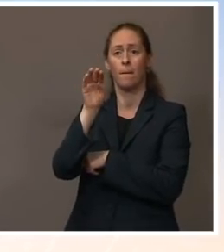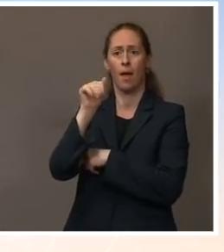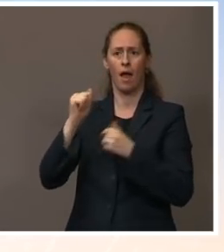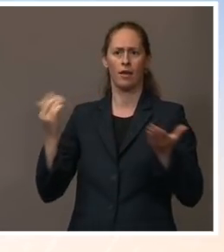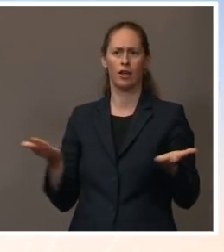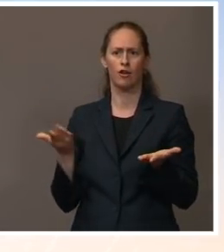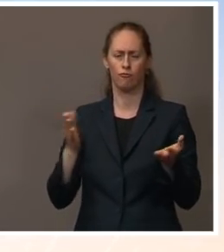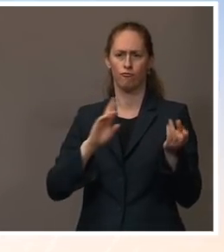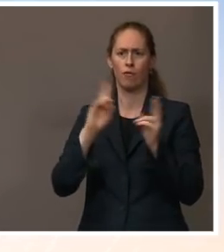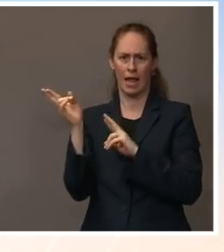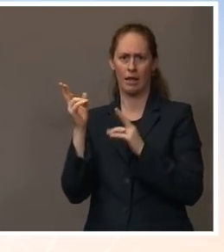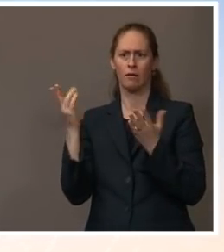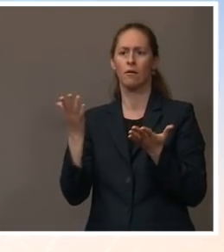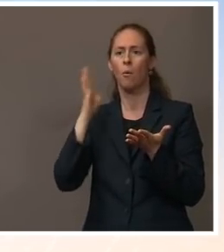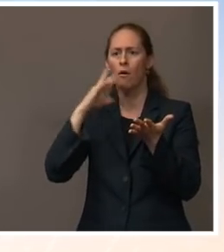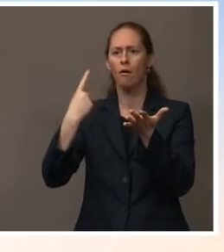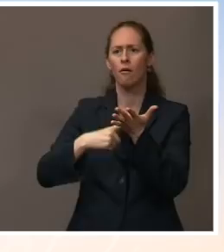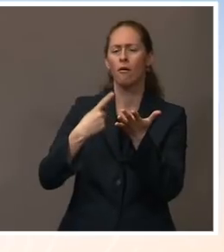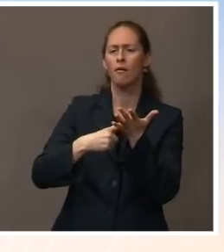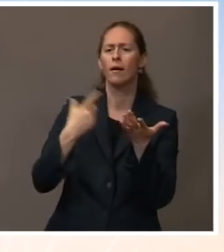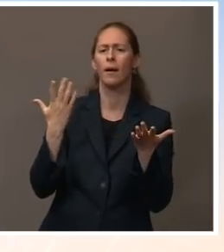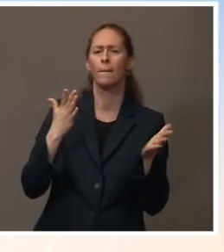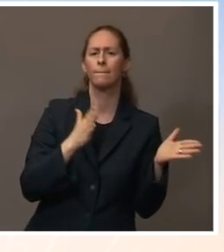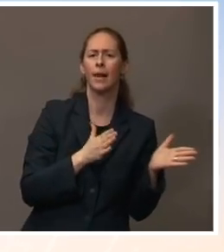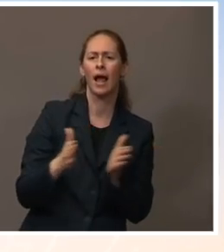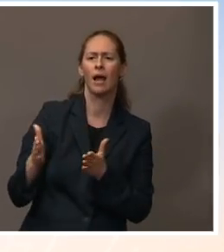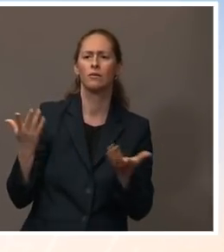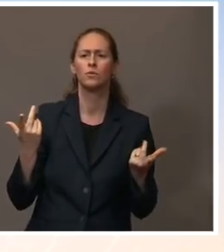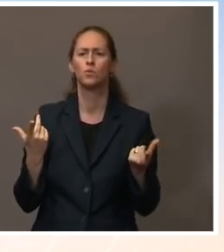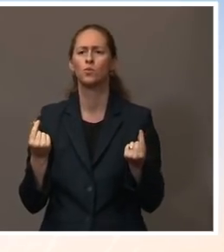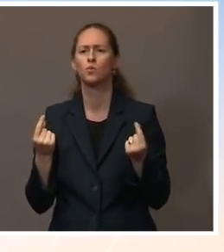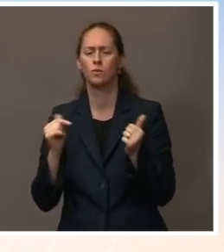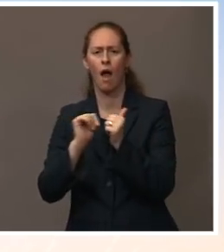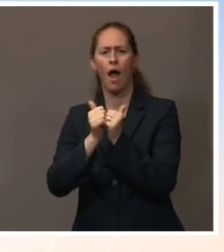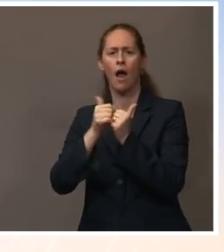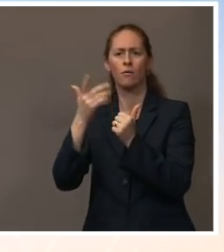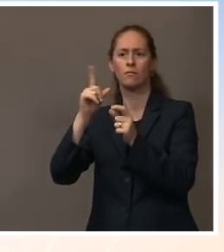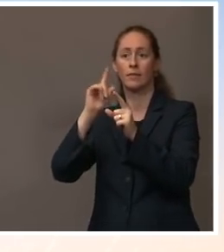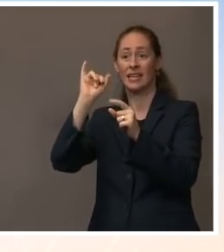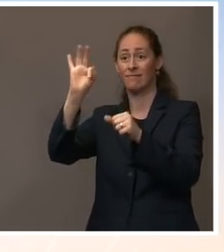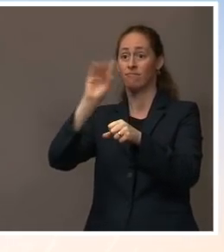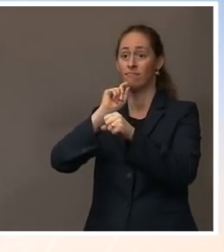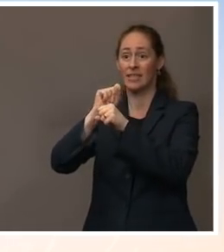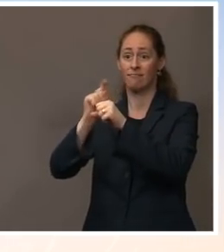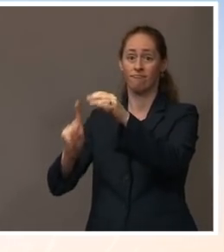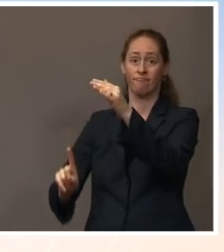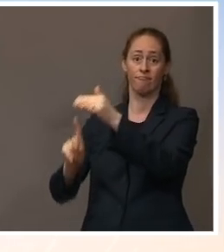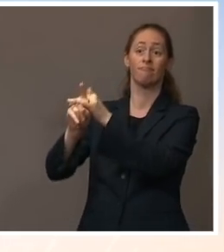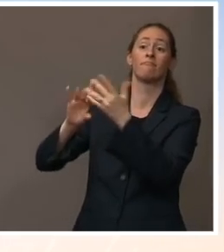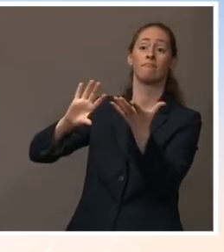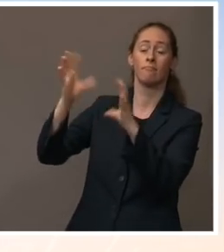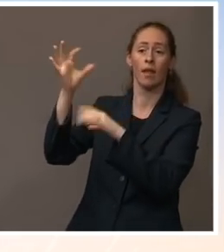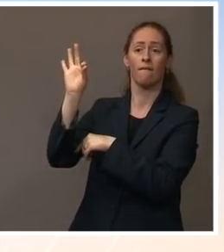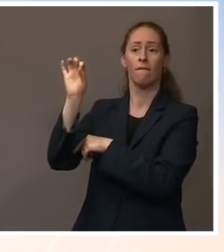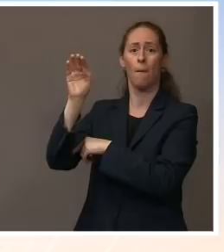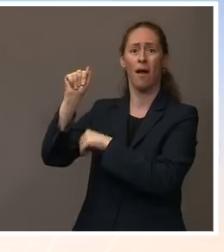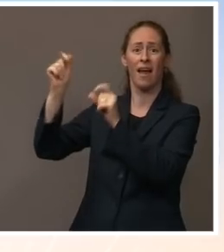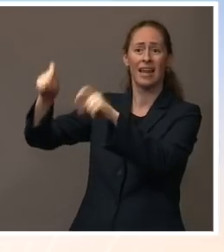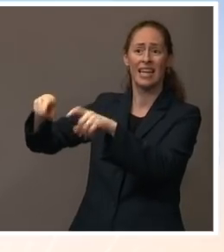ongoing preparedness and response efforts, as well as how FEMA supports communities in need. Hence, that's what he will be doing this afternoon. Josh, why don't you kick us off.